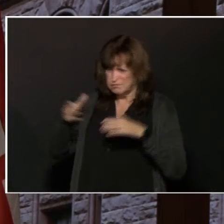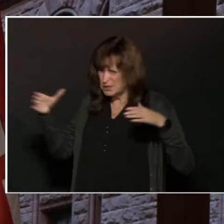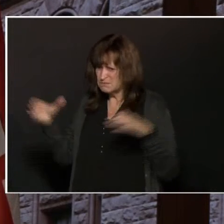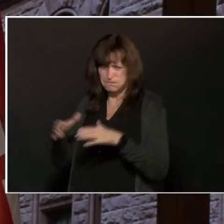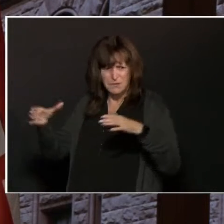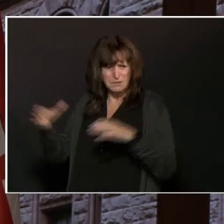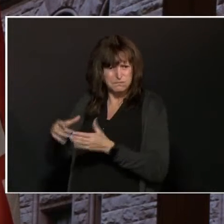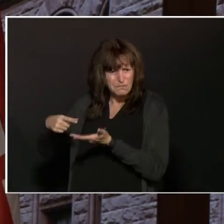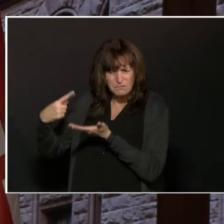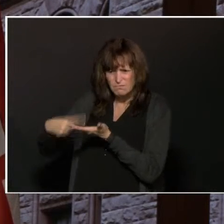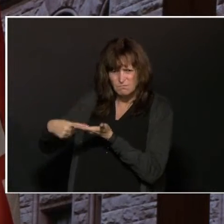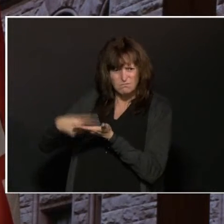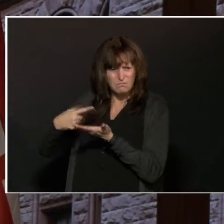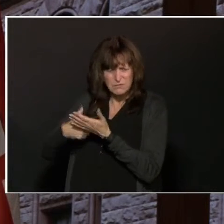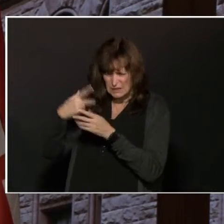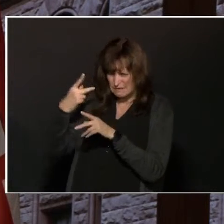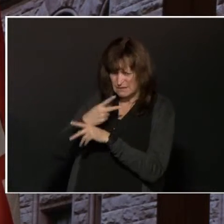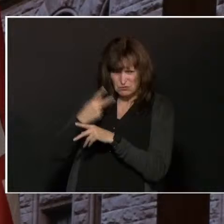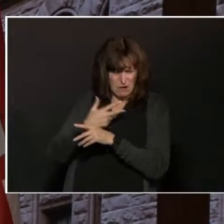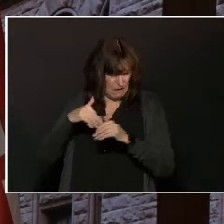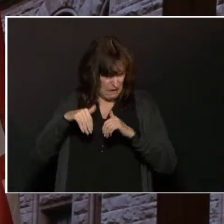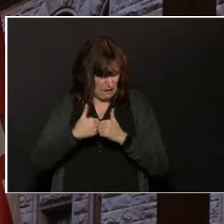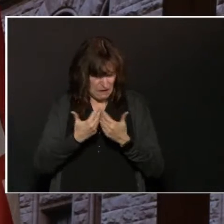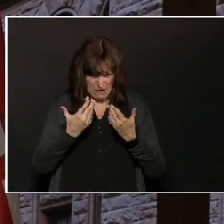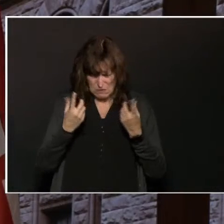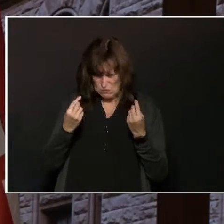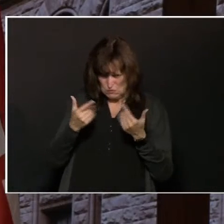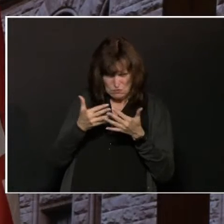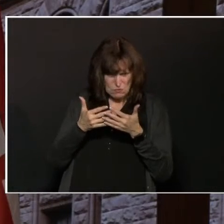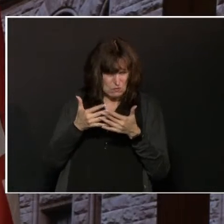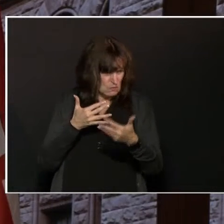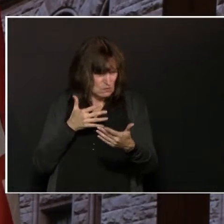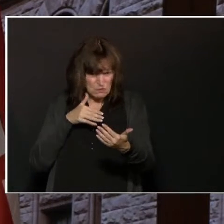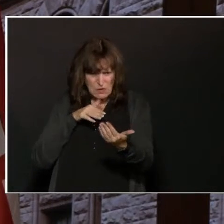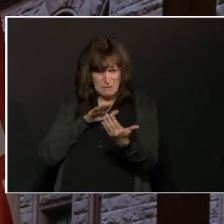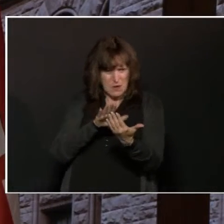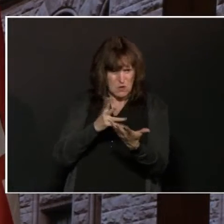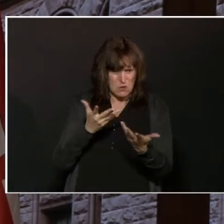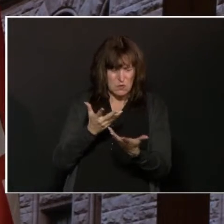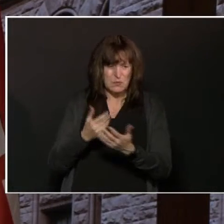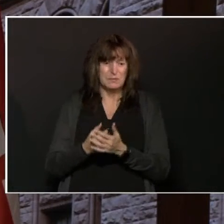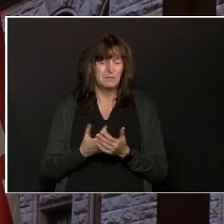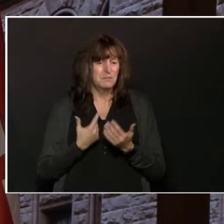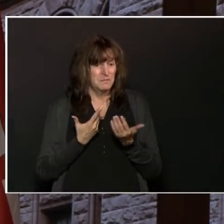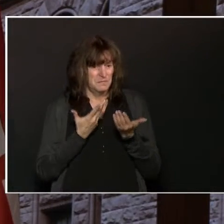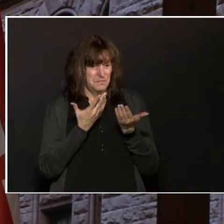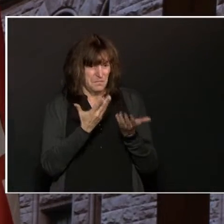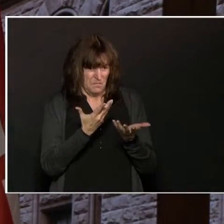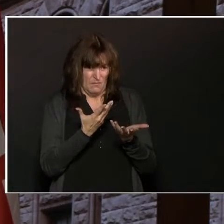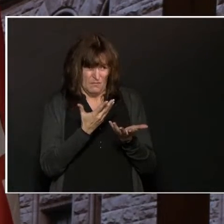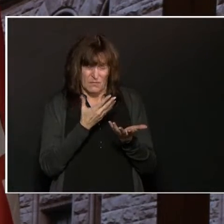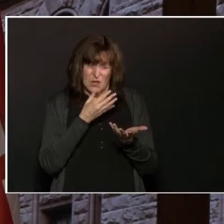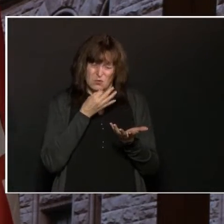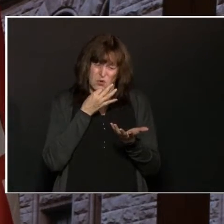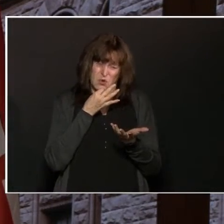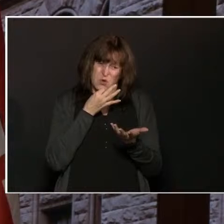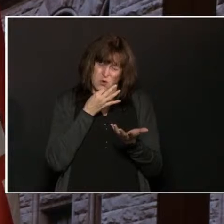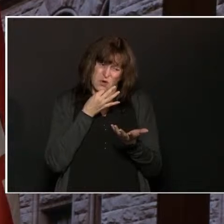IT GETS BEEN INTO THE LONG-TERM CARE HOME OR IT GETS BEEN INTO THE LONG-TERM CARE HOME OR OTHER CARE HOME OR OTHER CONGREGATE SETTINGS CARE HOME OR OTHER CONGREGATE SETTINGS AND CARE HOME OR OTHER CONGREGATE SETTINGS AND LEADS CARE HOME OR OTHER CONGREGATE SETTINGS AND LEADS TO